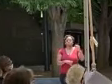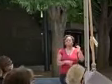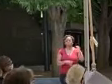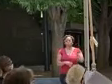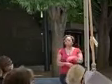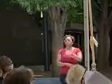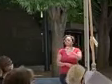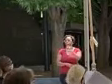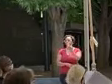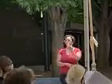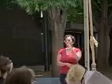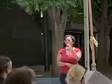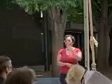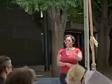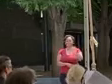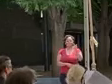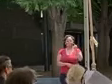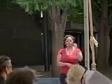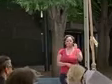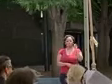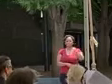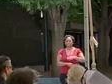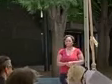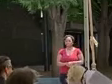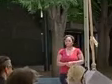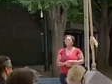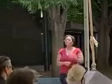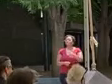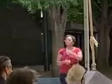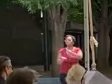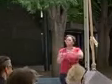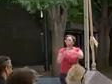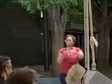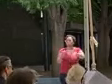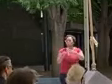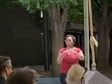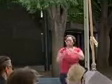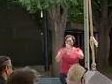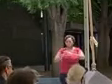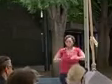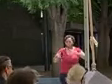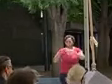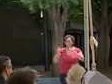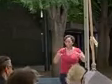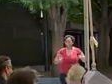Mary mentioned the American narrative and Serena is helping to contribute to the American narrative.